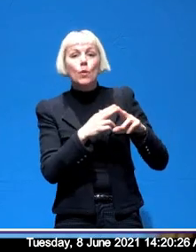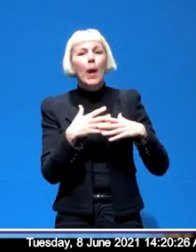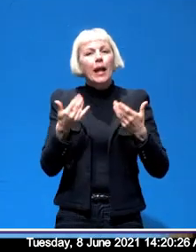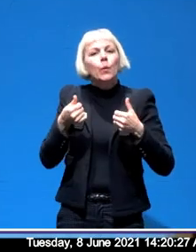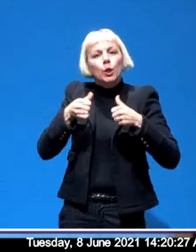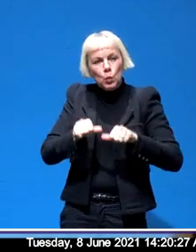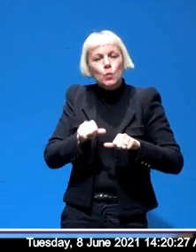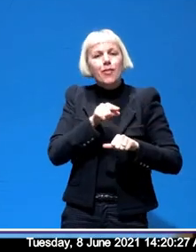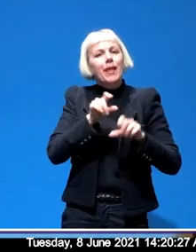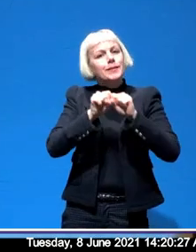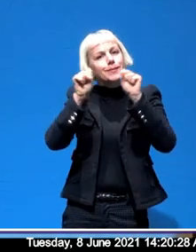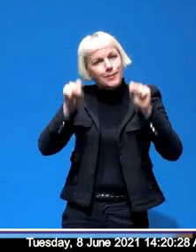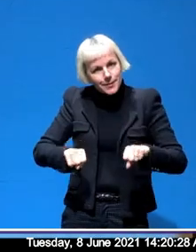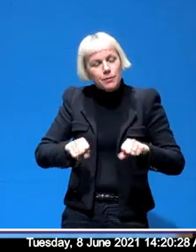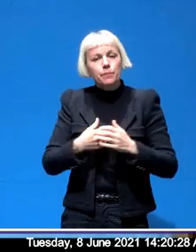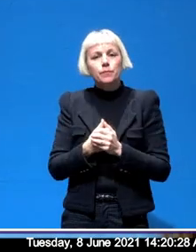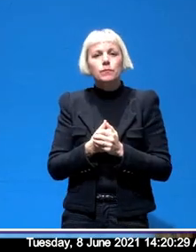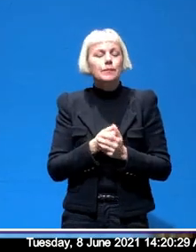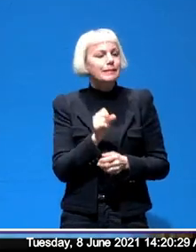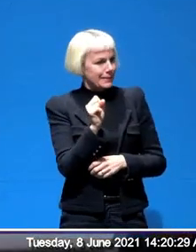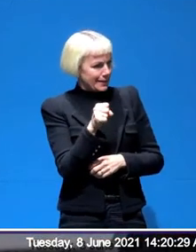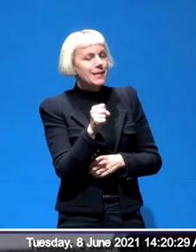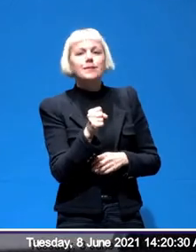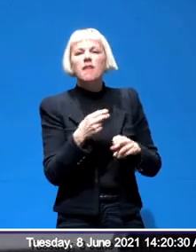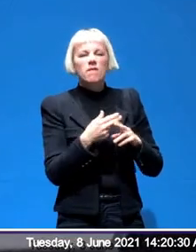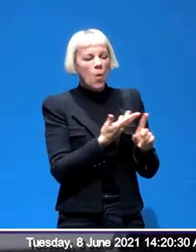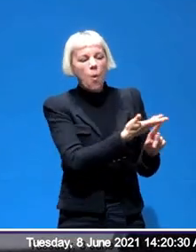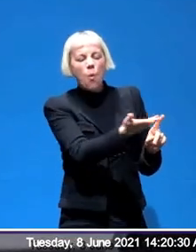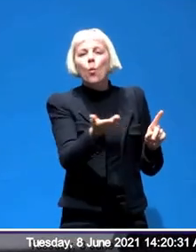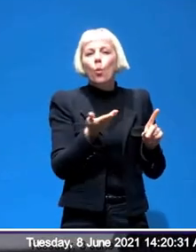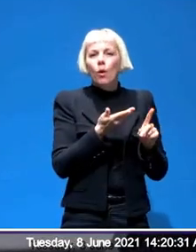Yes, yes, all support staff, yes. So everyone, yes, correct.